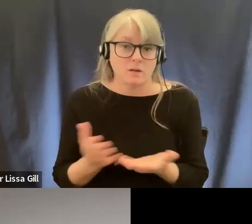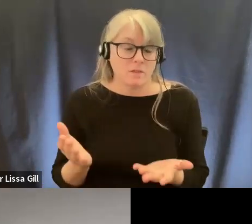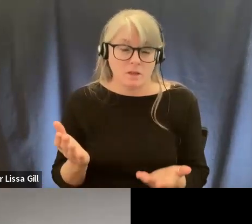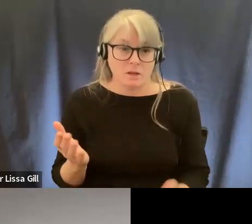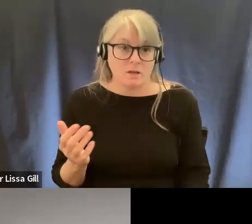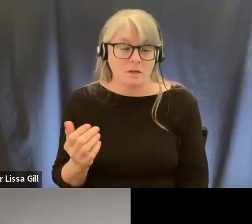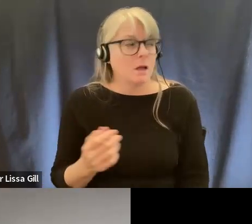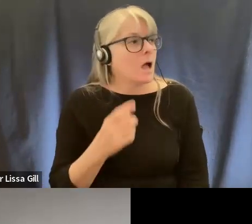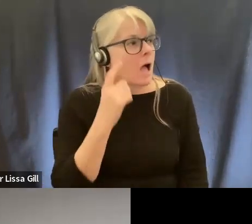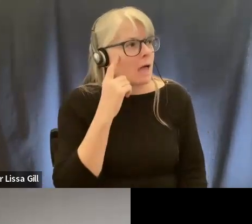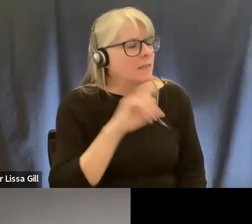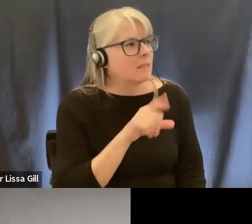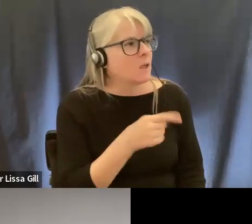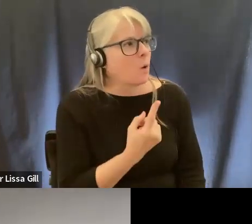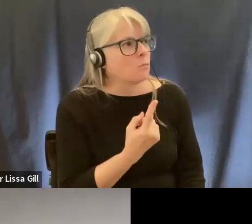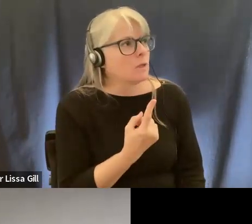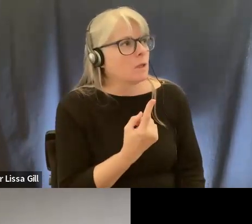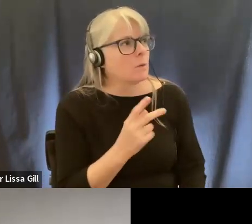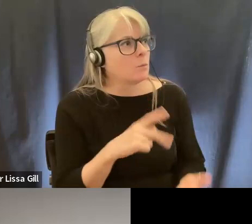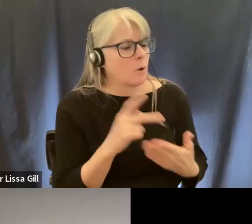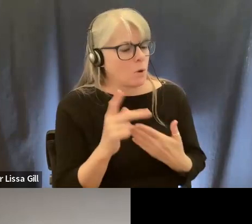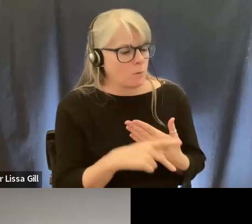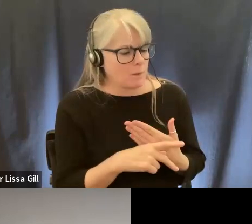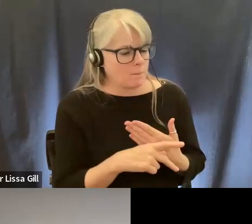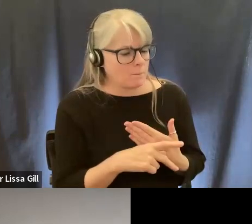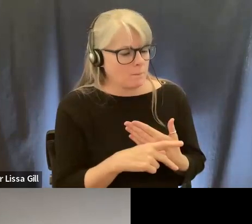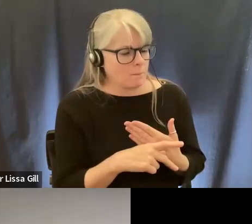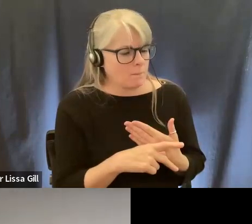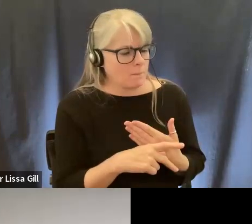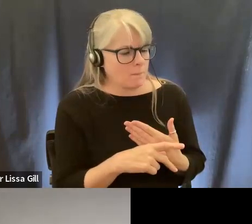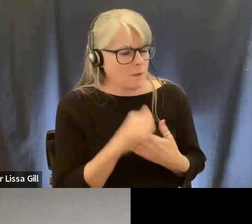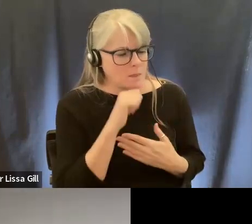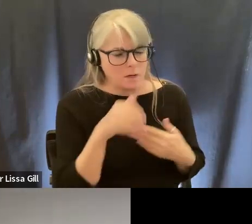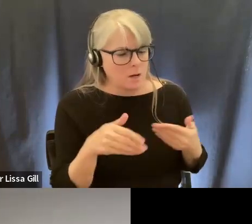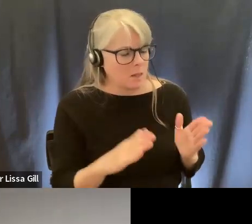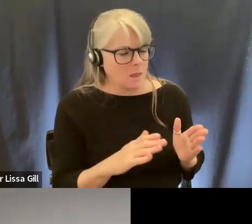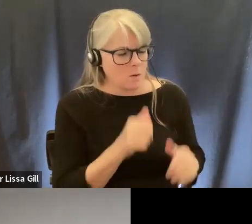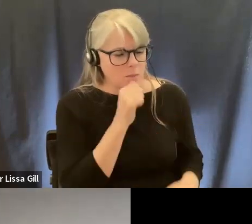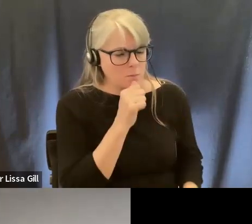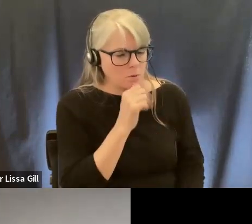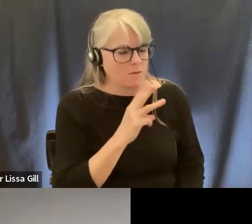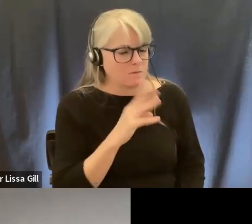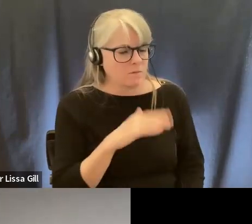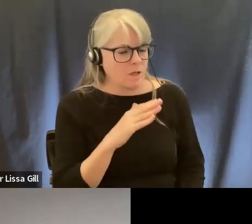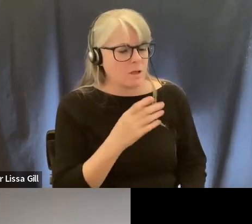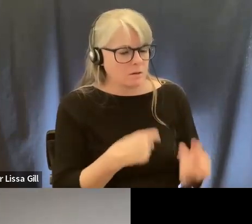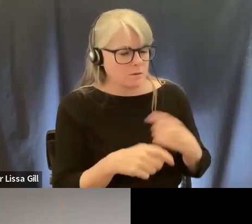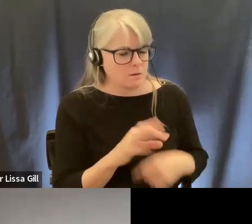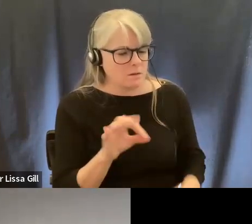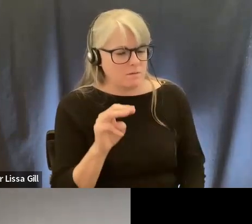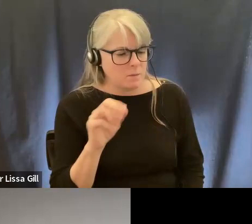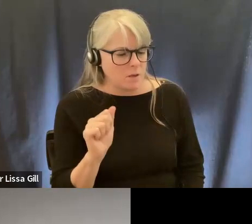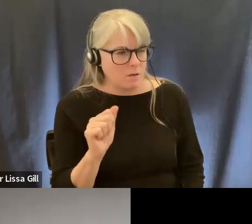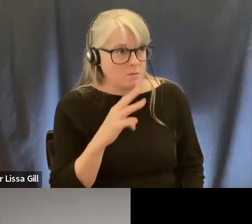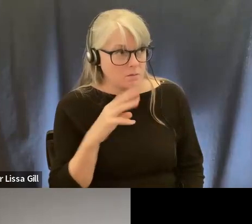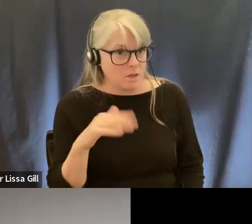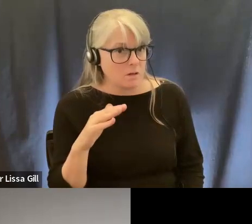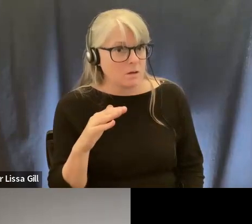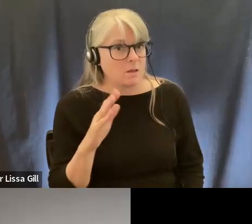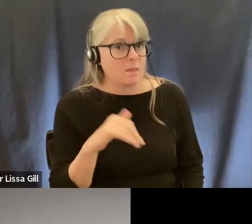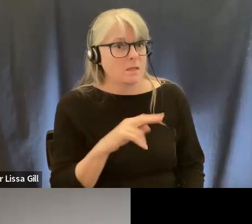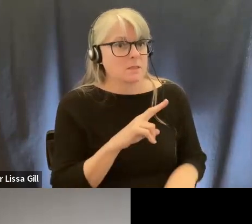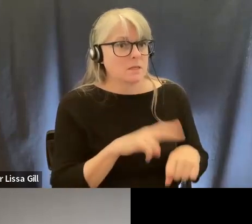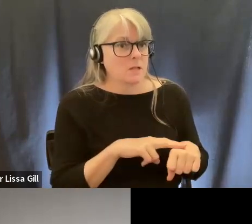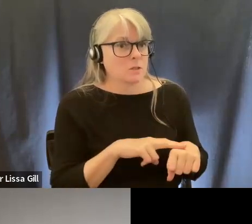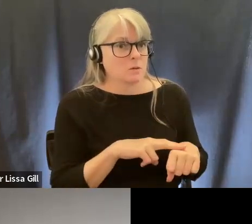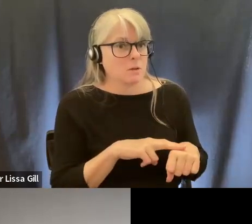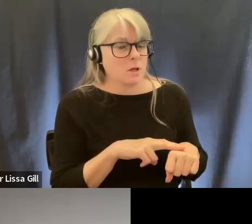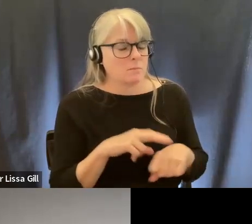To.